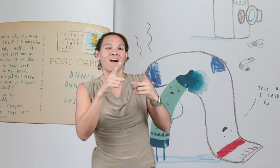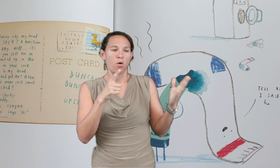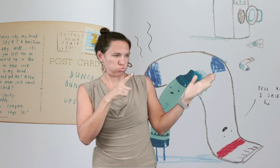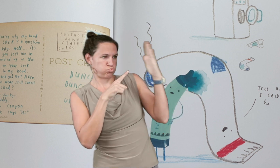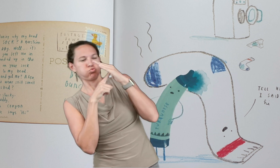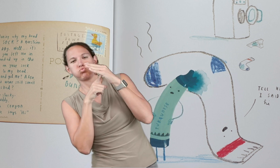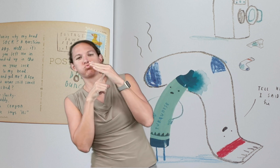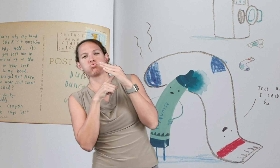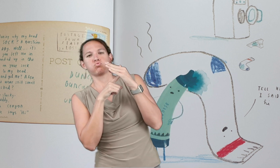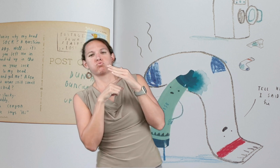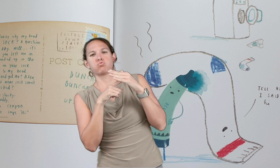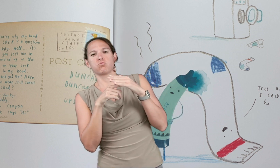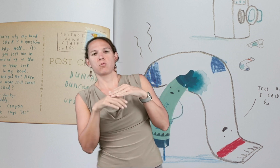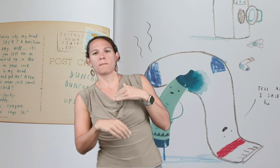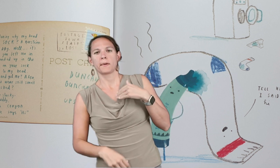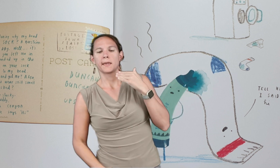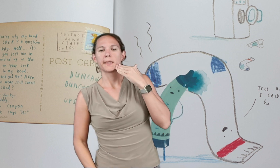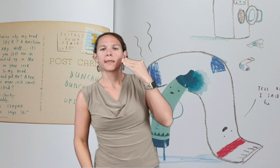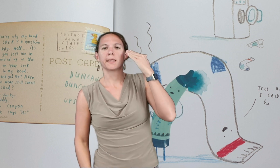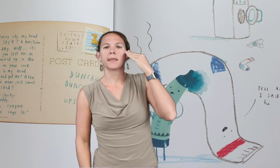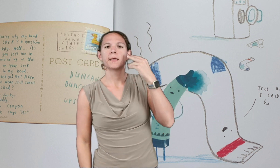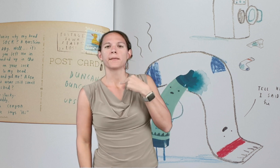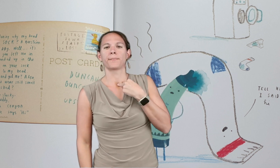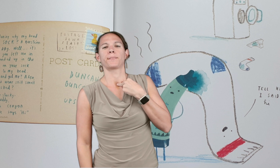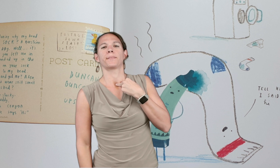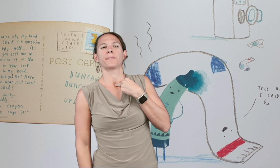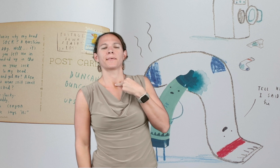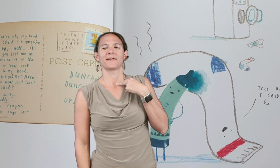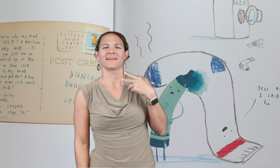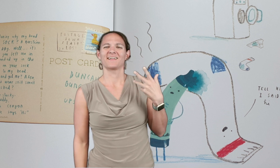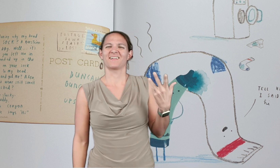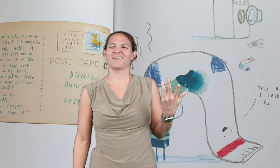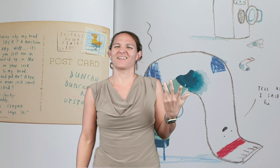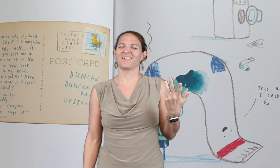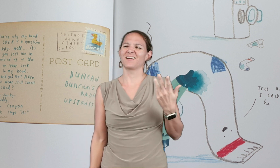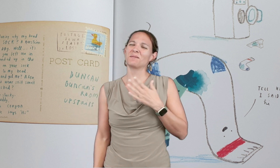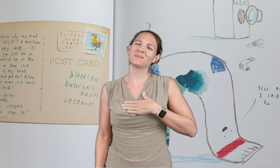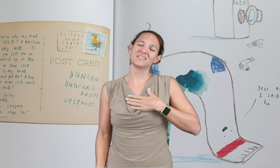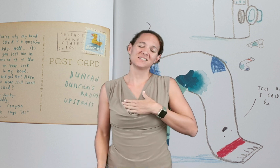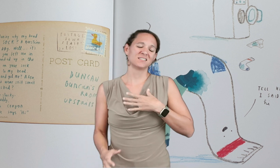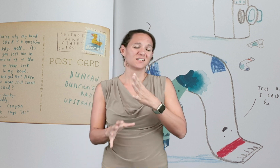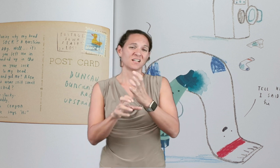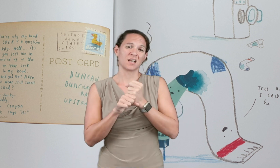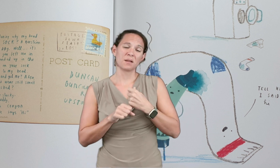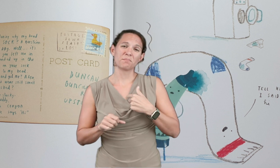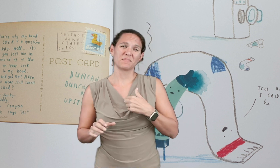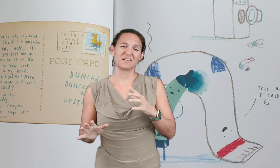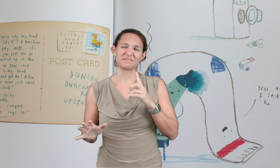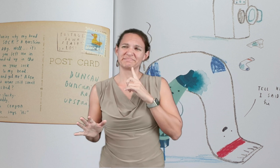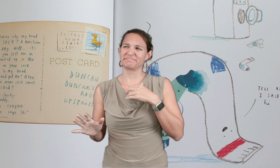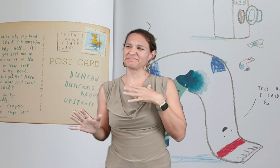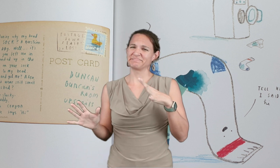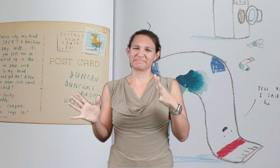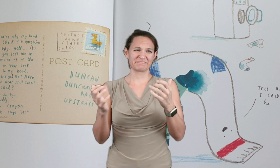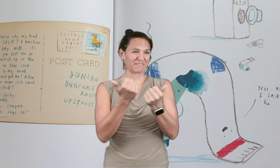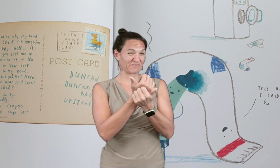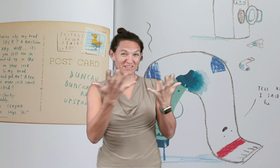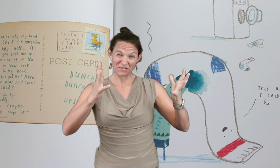And then the sock landed on my head and I'm stuck with this sock. Please come and get me.